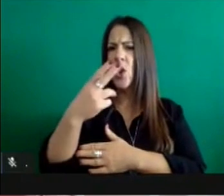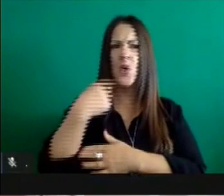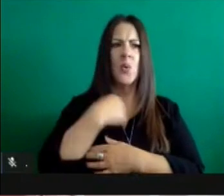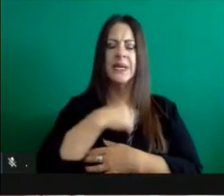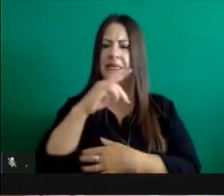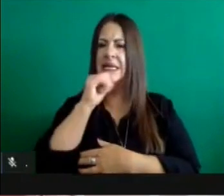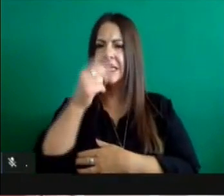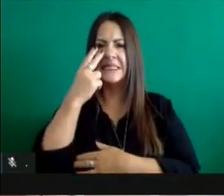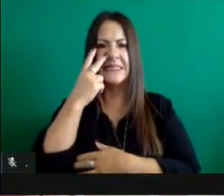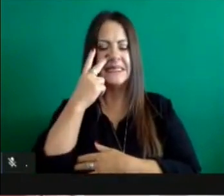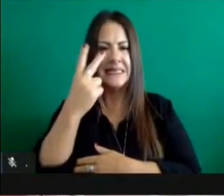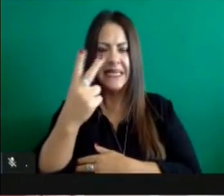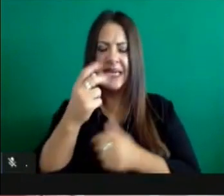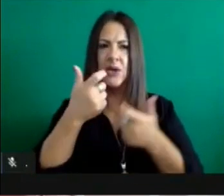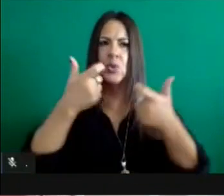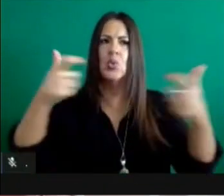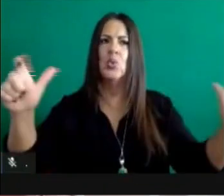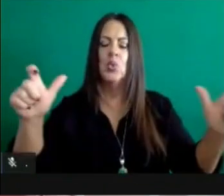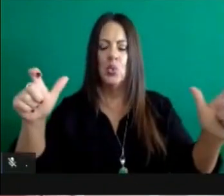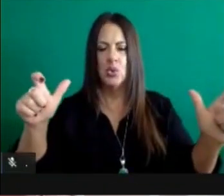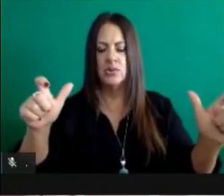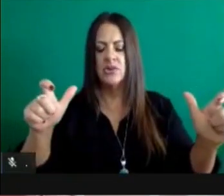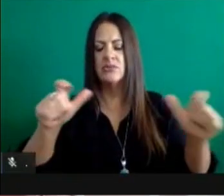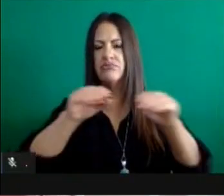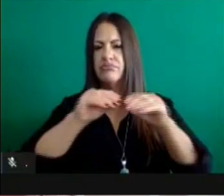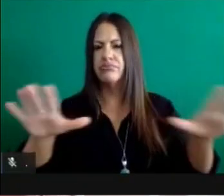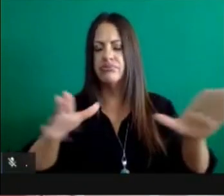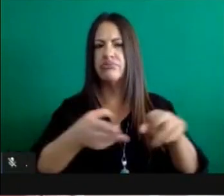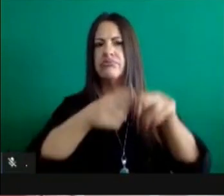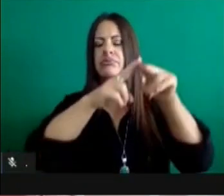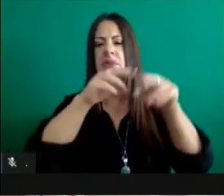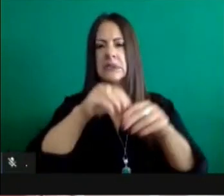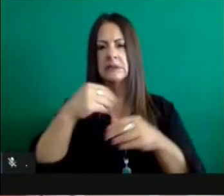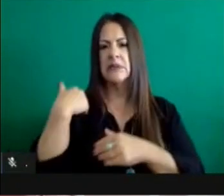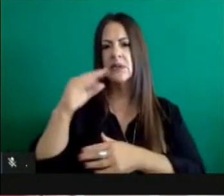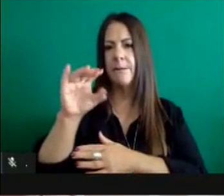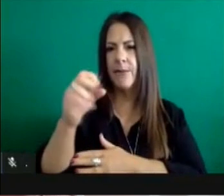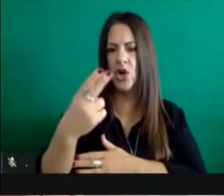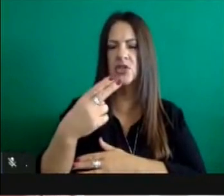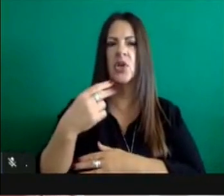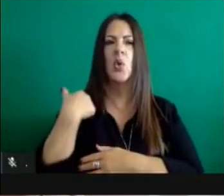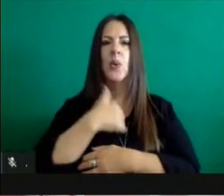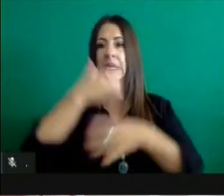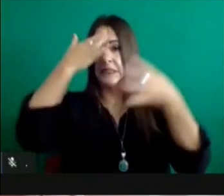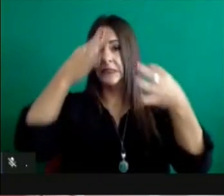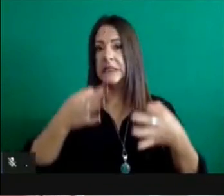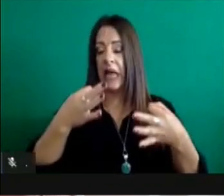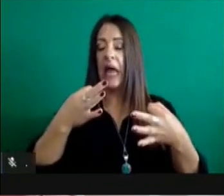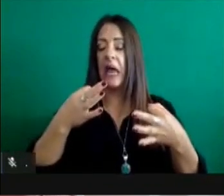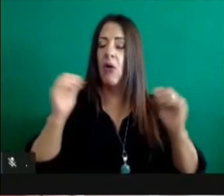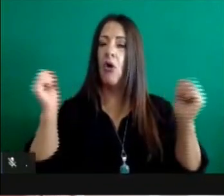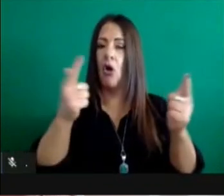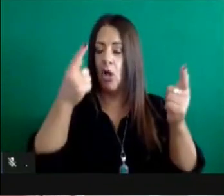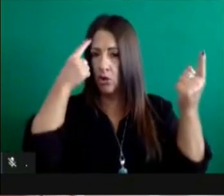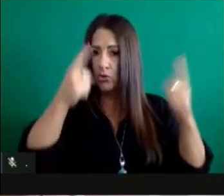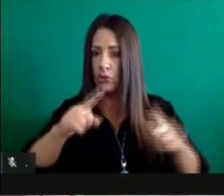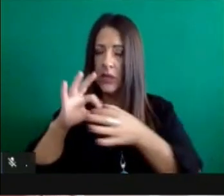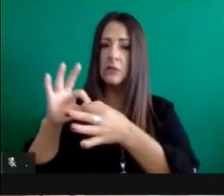FLATTENED THE CURVE. I WILL REMIND YOU THAT IN MARCH WE DIDN'T SEE A SIGNIFICANT